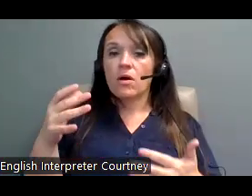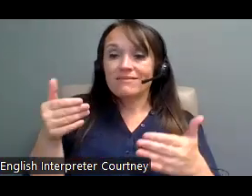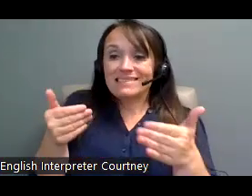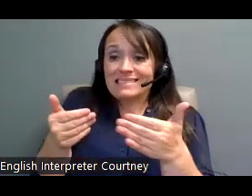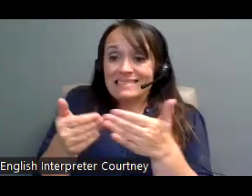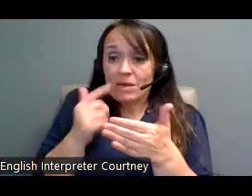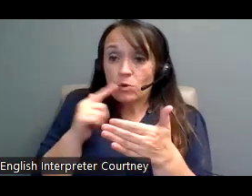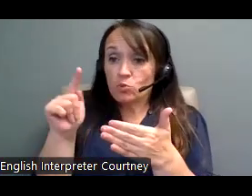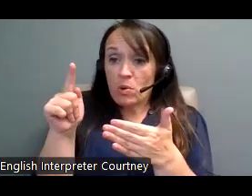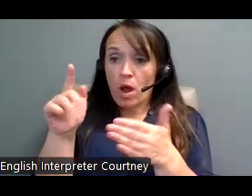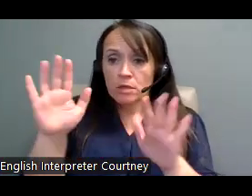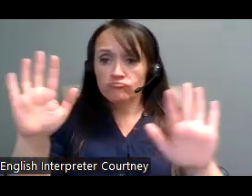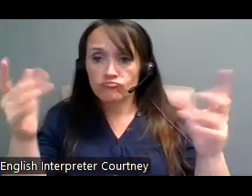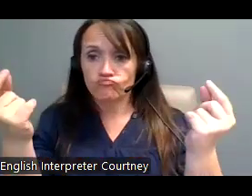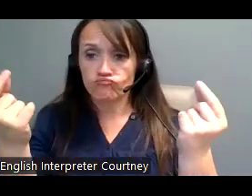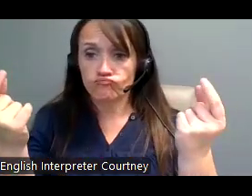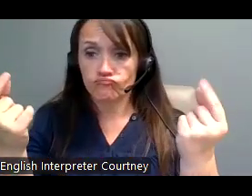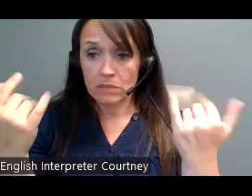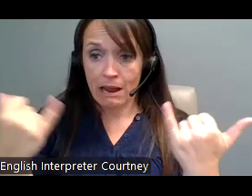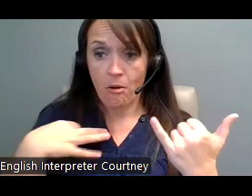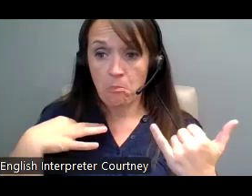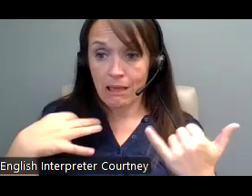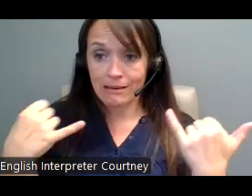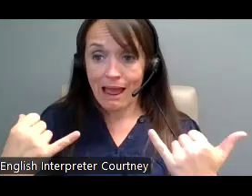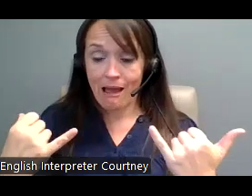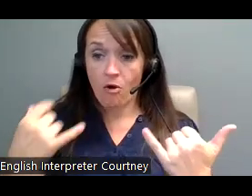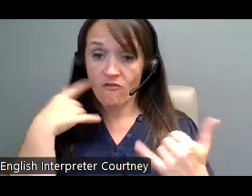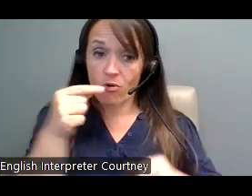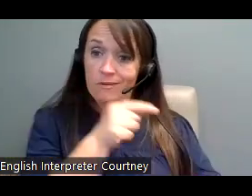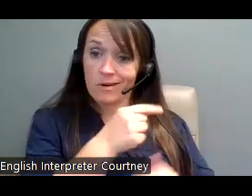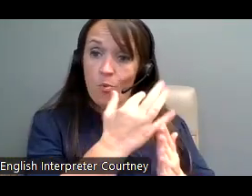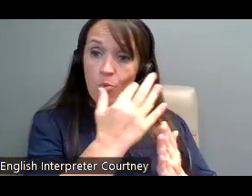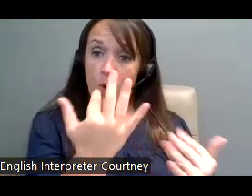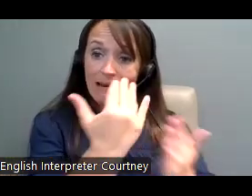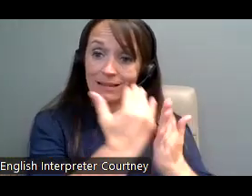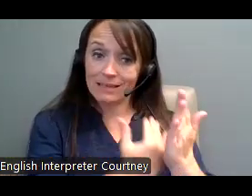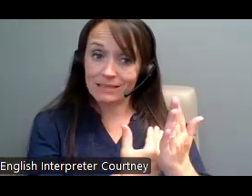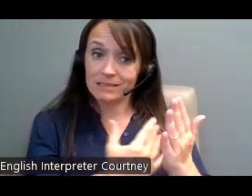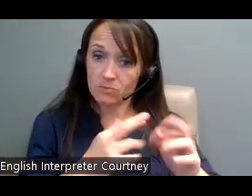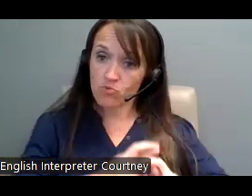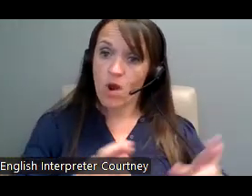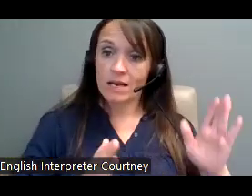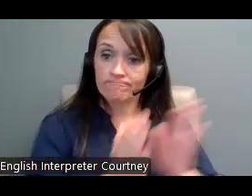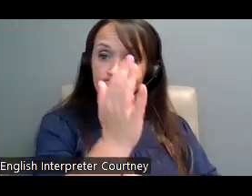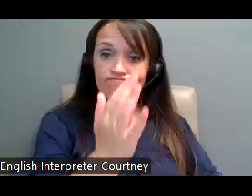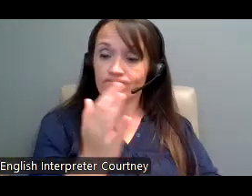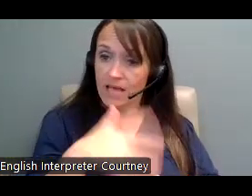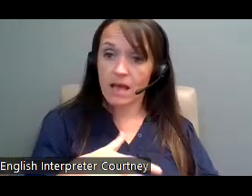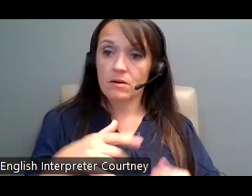use any services you are getting before the age of 21. For more information on EPSDT we